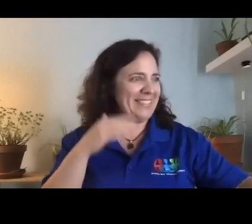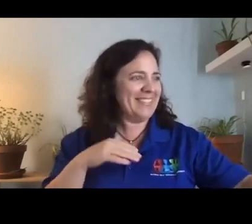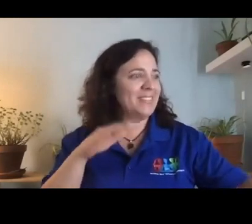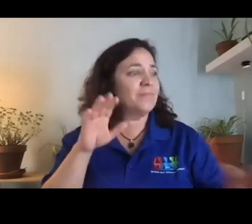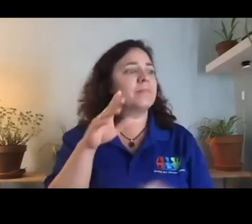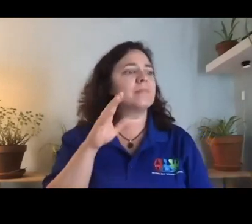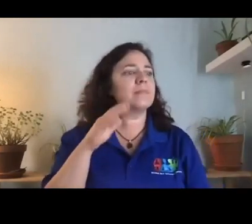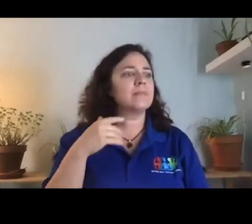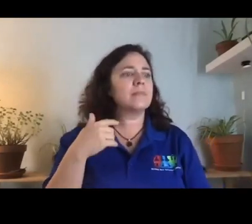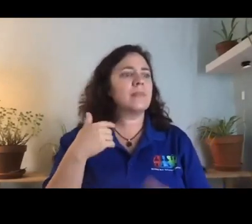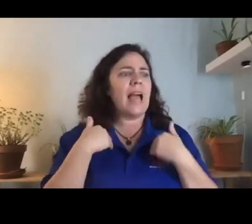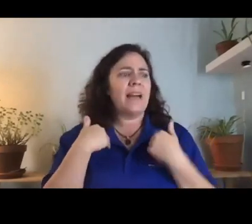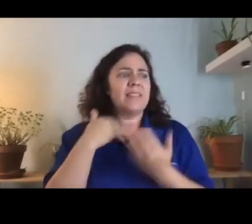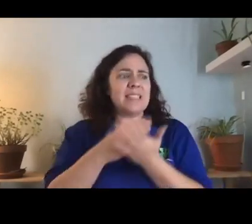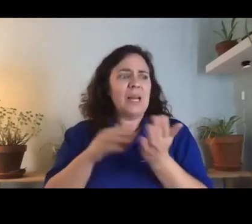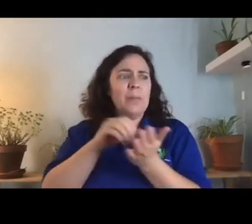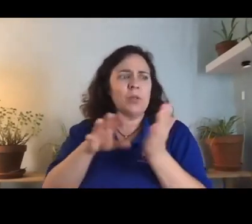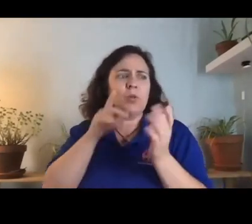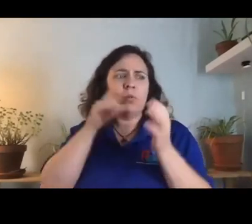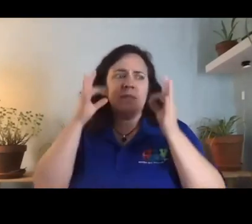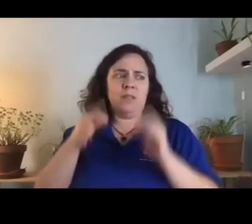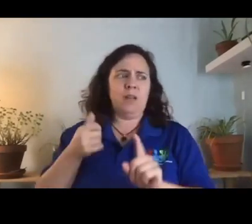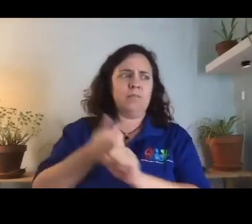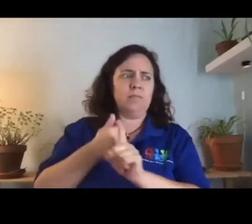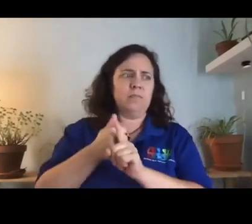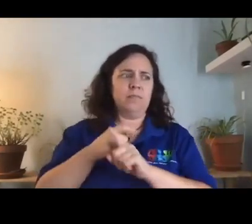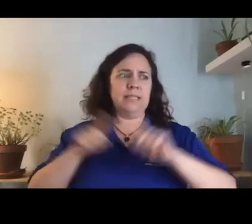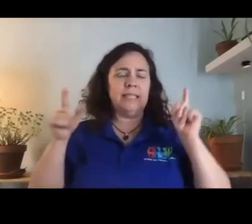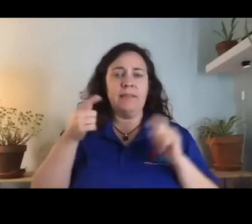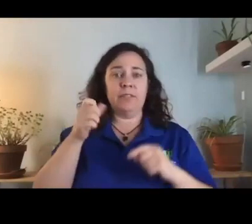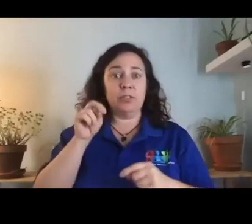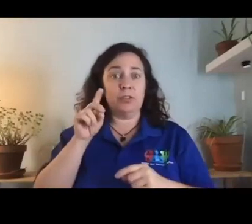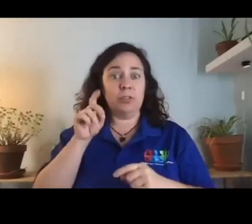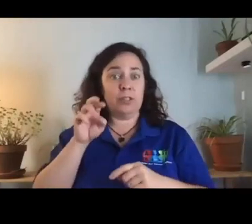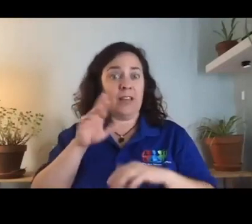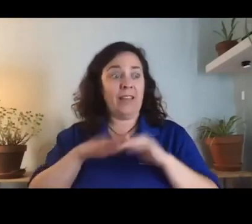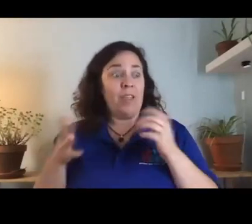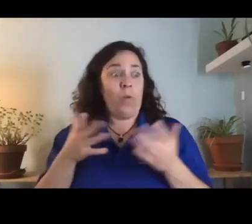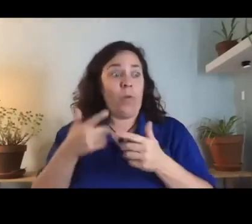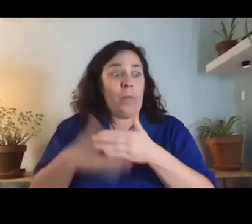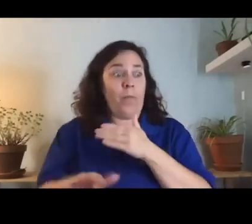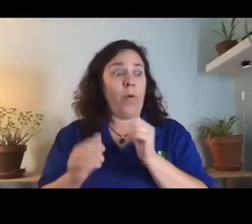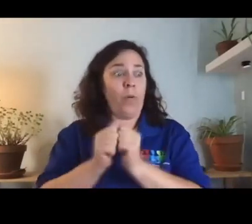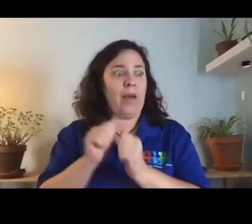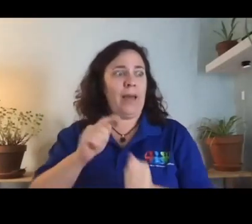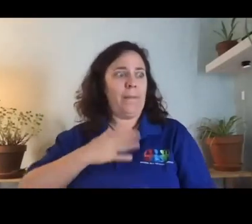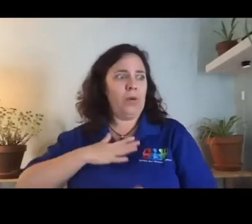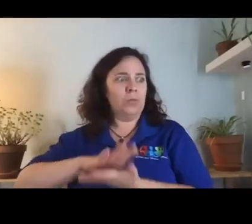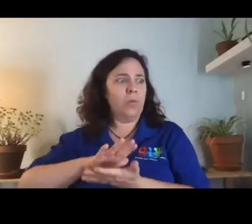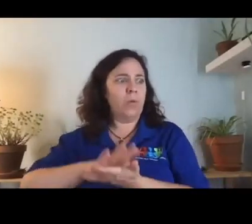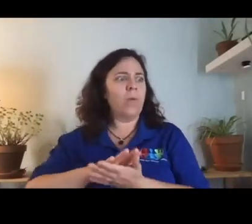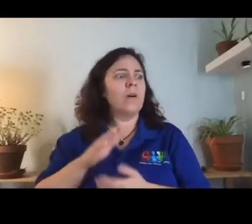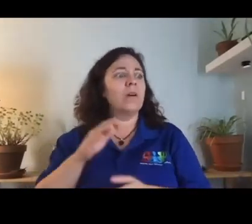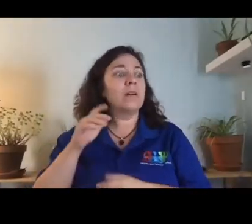All right, let me look at this next question.